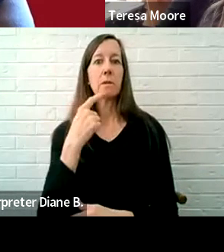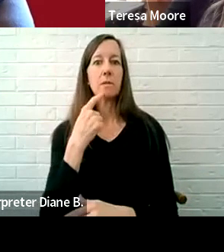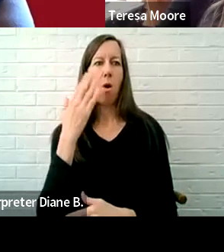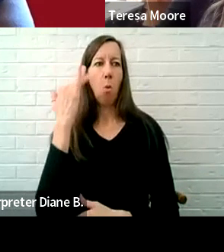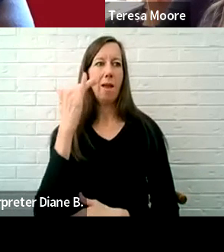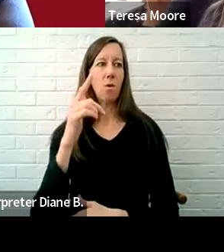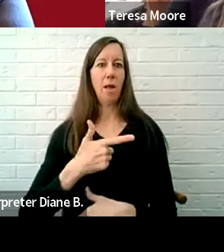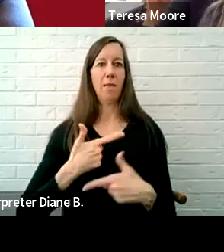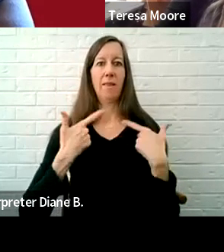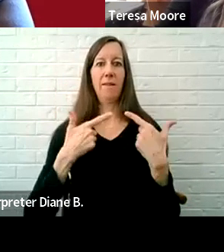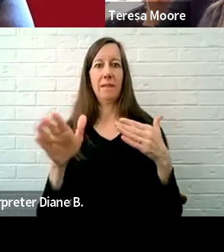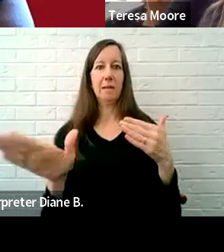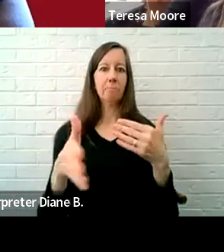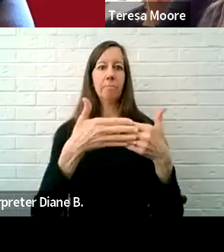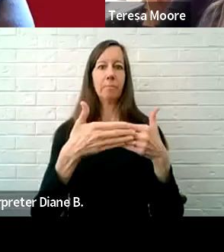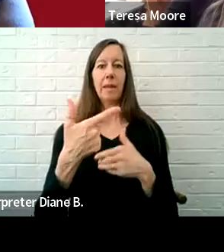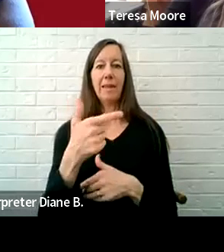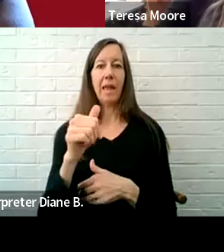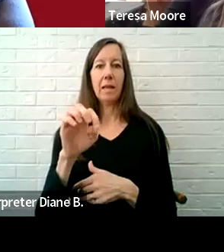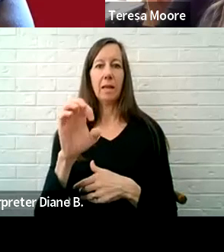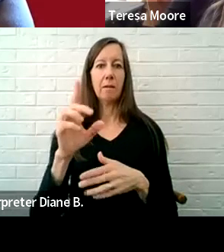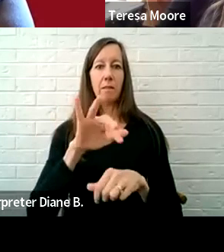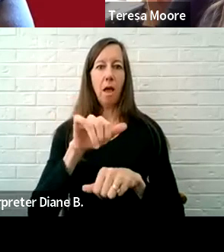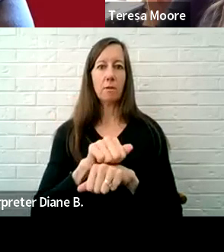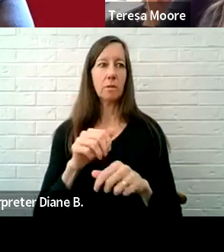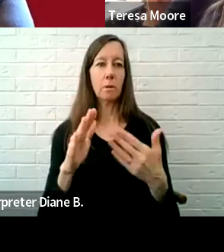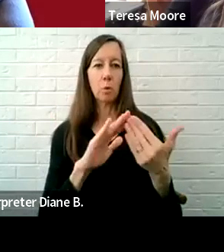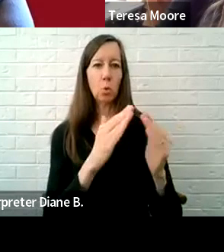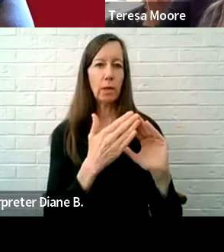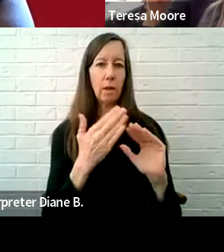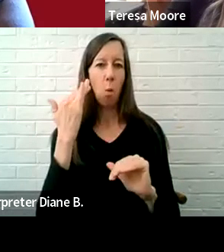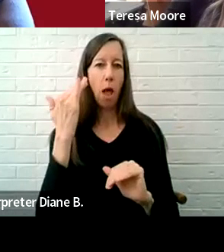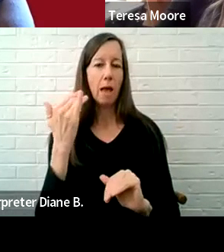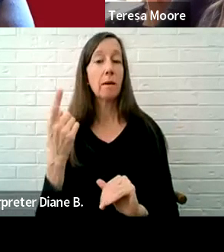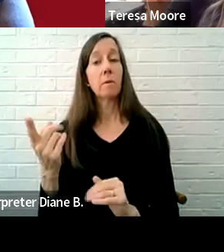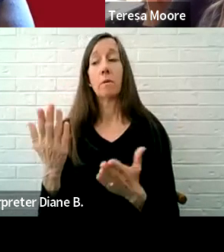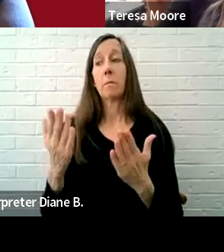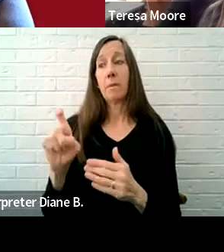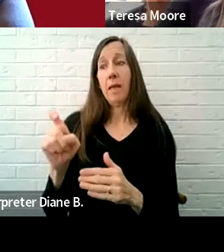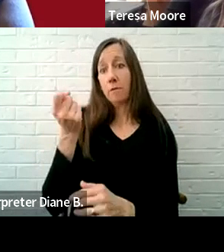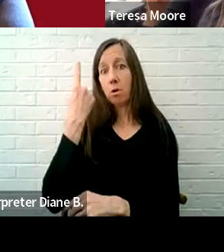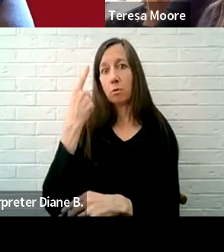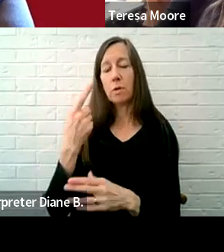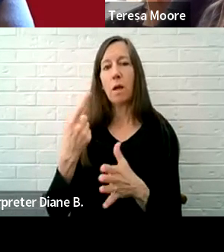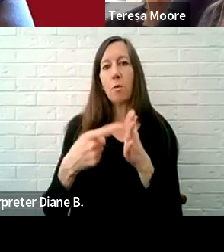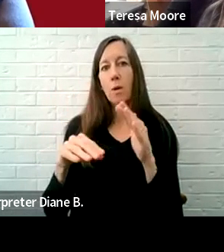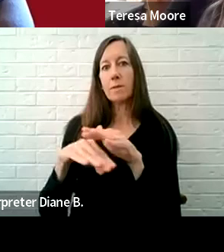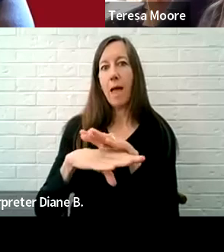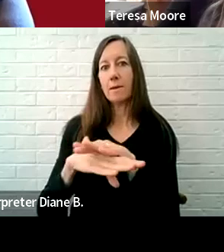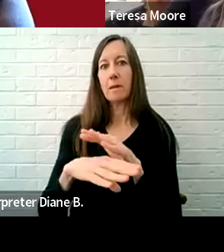And having them understand what they access is, and how to get out of that community when they want to.